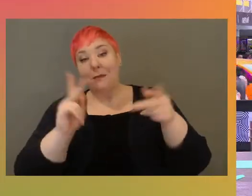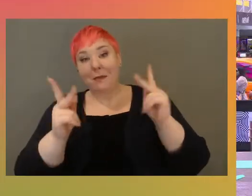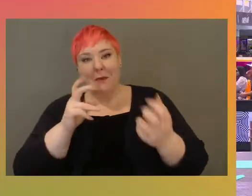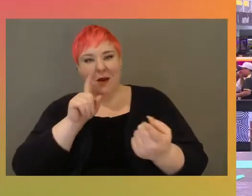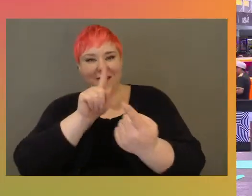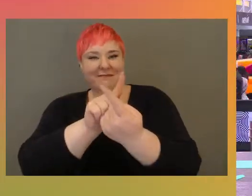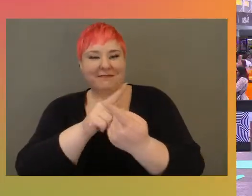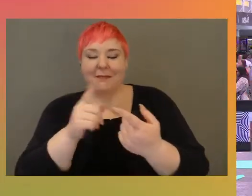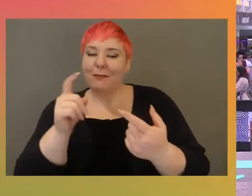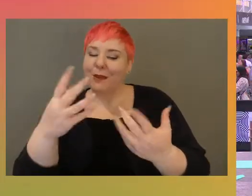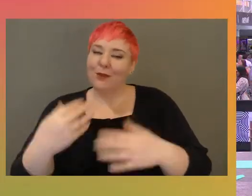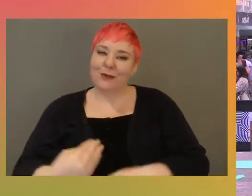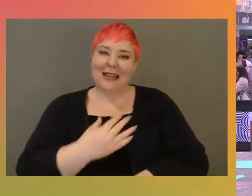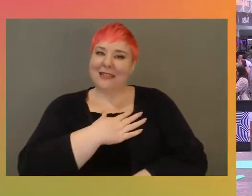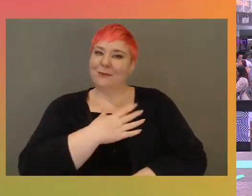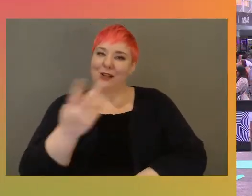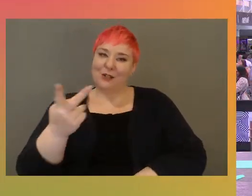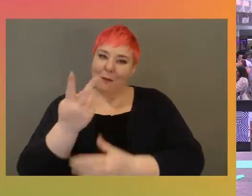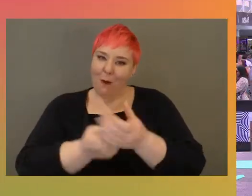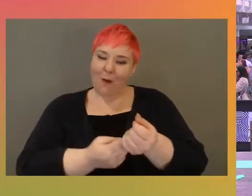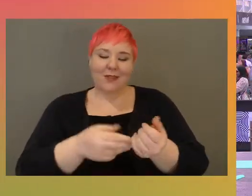WE ARE A TEAM. THERE IS NO SEPARATION.